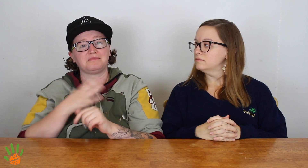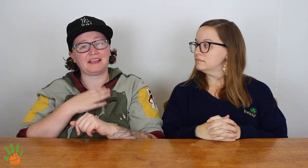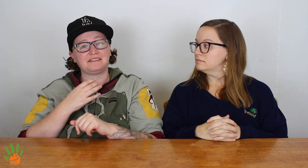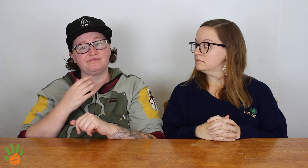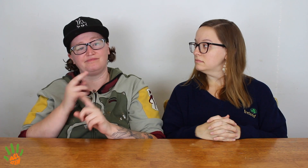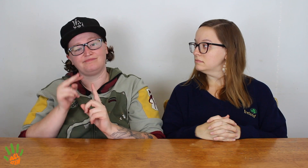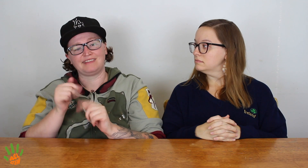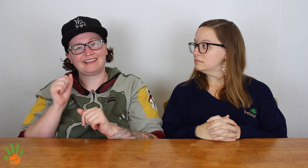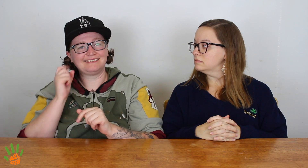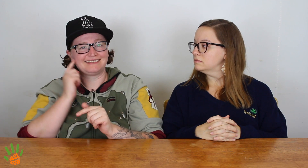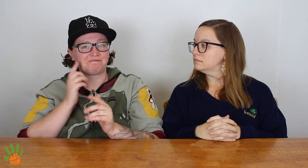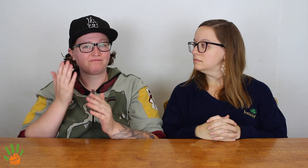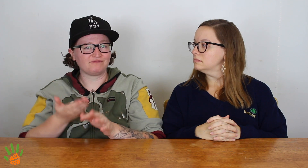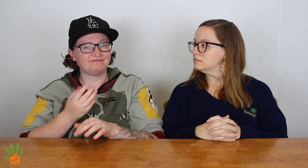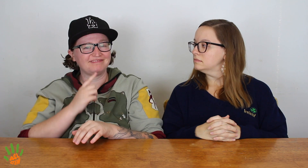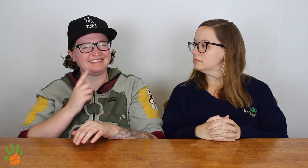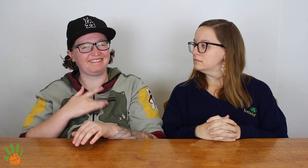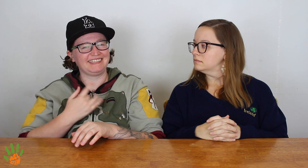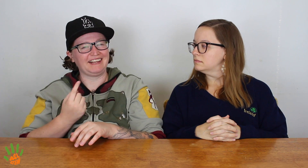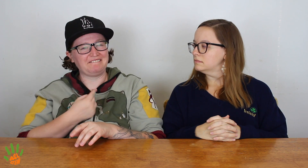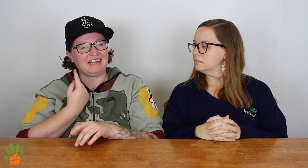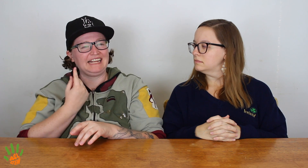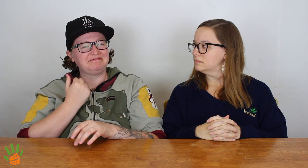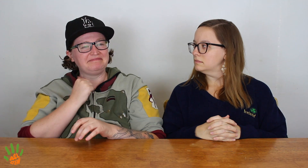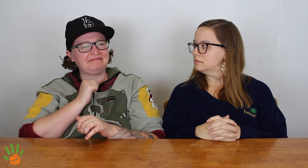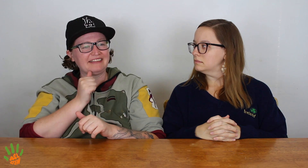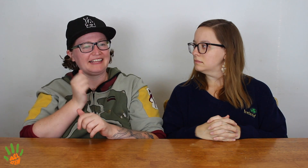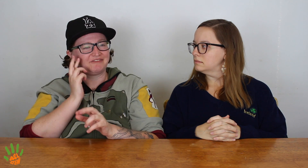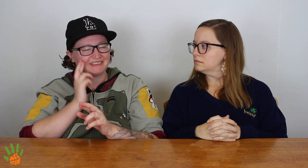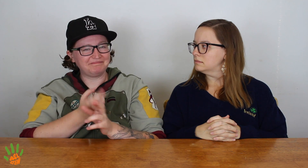[JE] So... as a Deaf person, my perspective is that I feel offended.